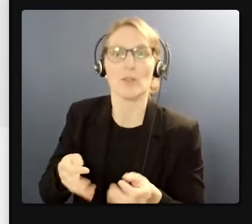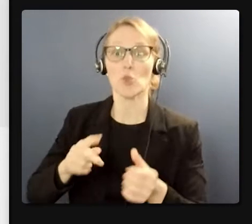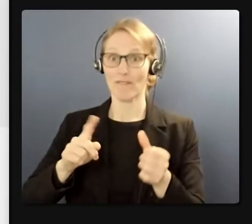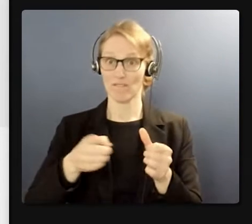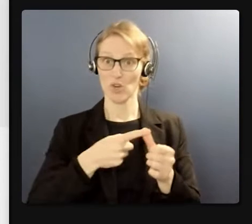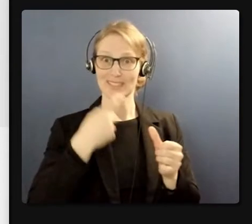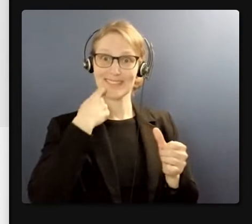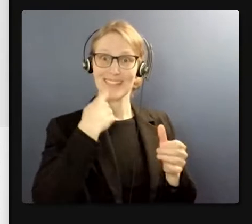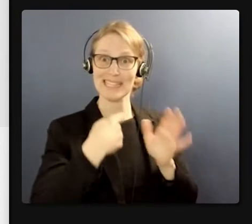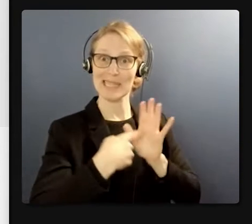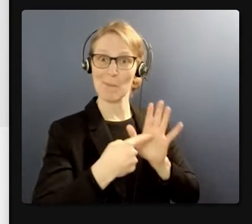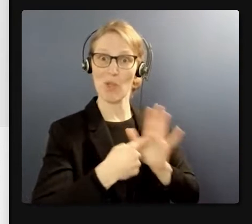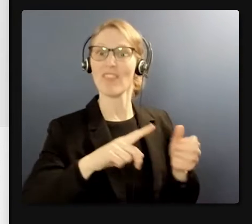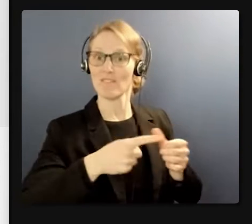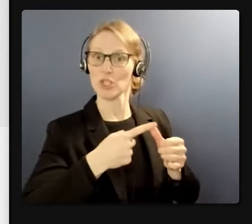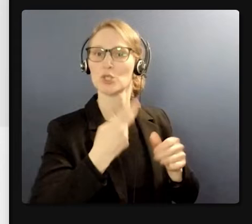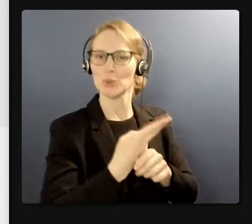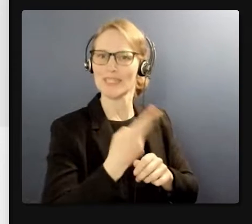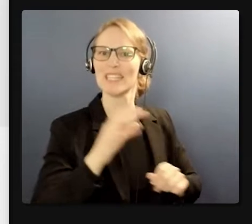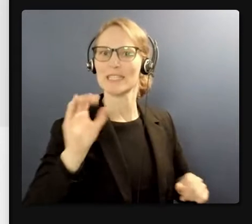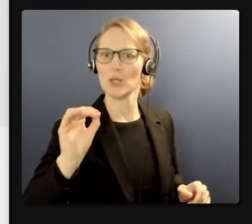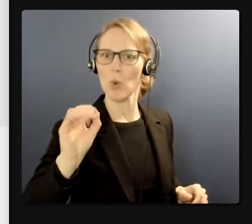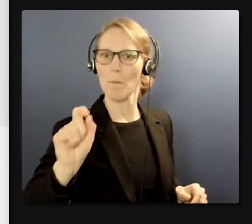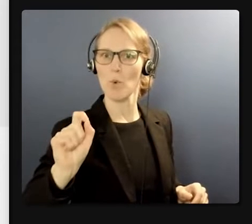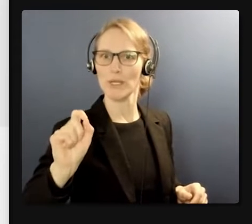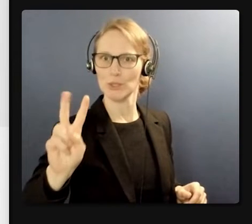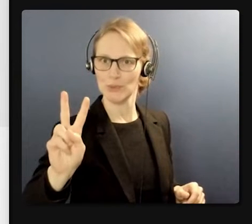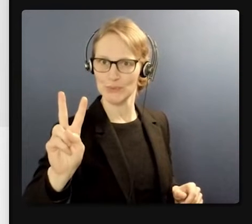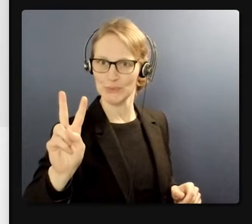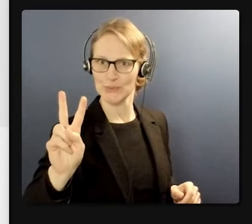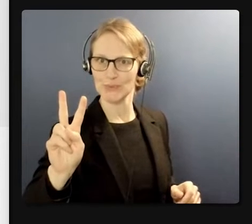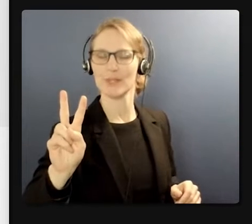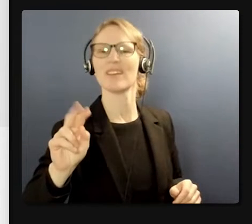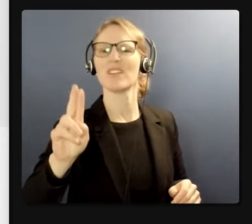in that example, which means that it's allowed to deviate two millimeters.